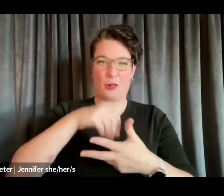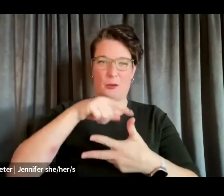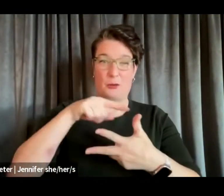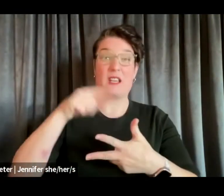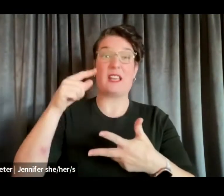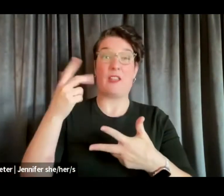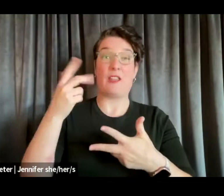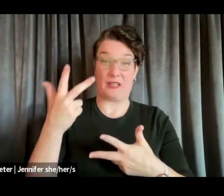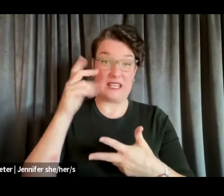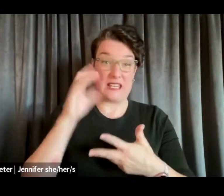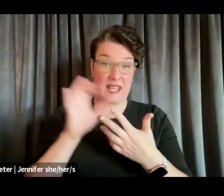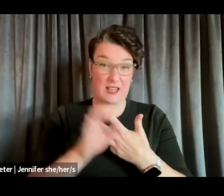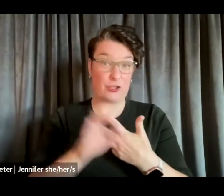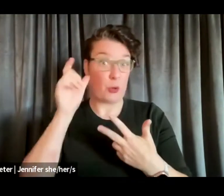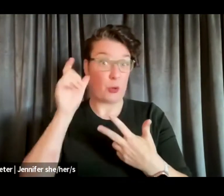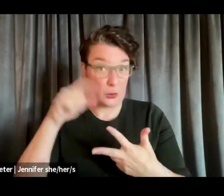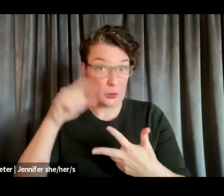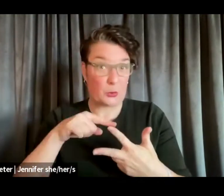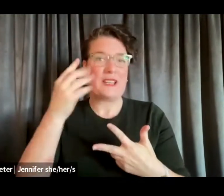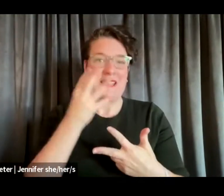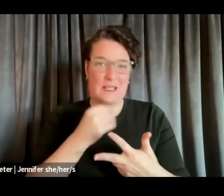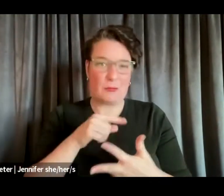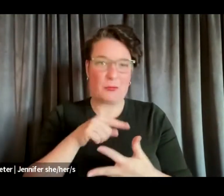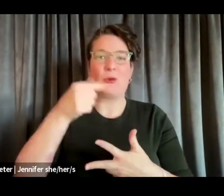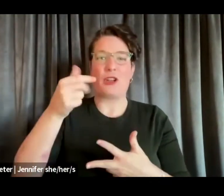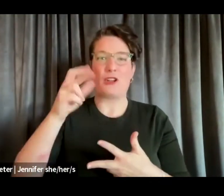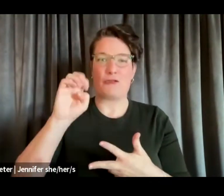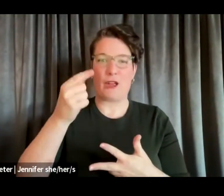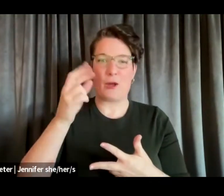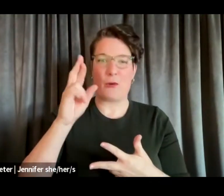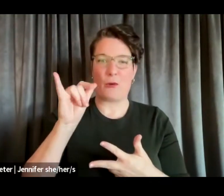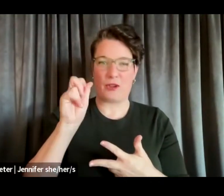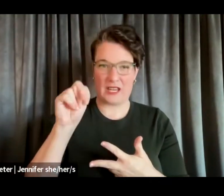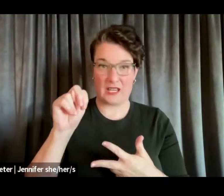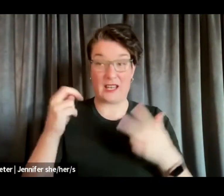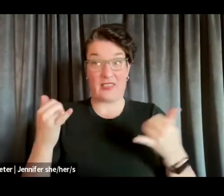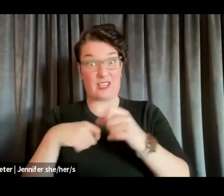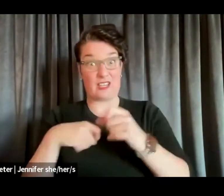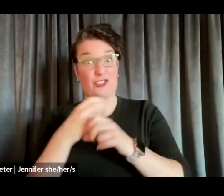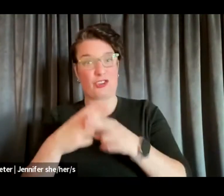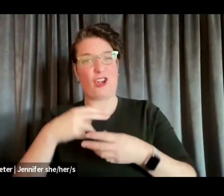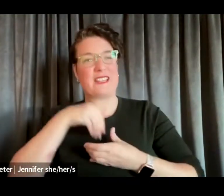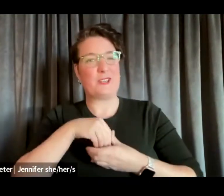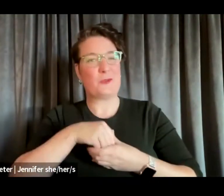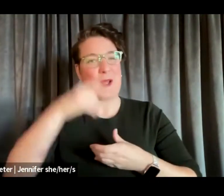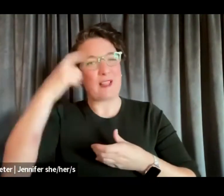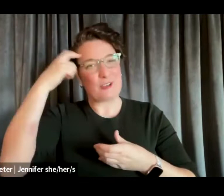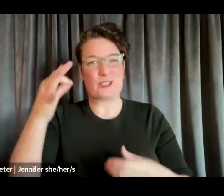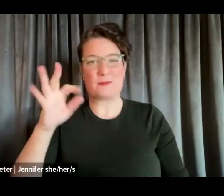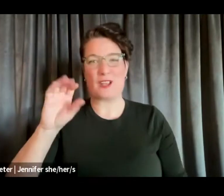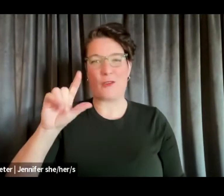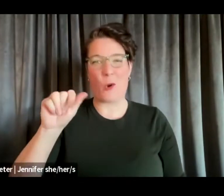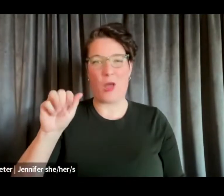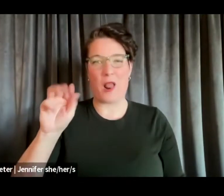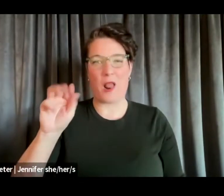And this year's is called Indwelling Dreams of Olam haBa. And this podcast will be coming out at the beginning of each Hebrew month.